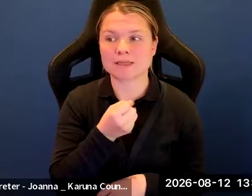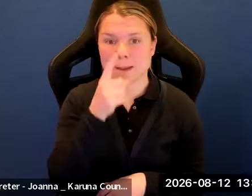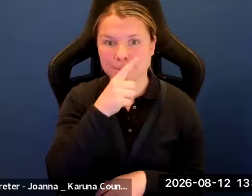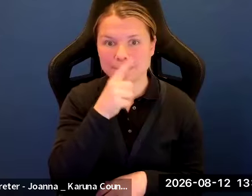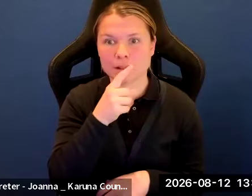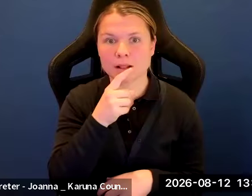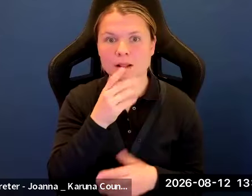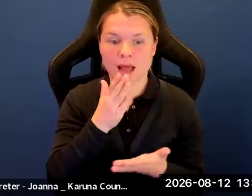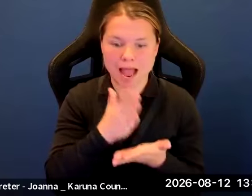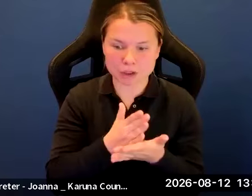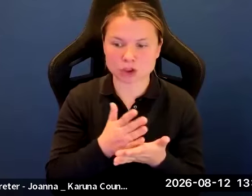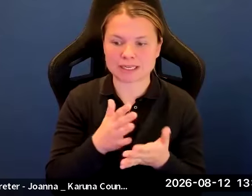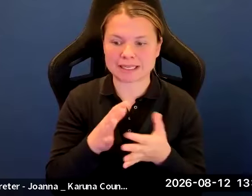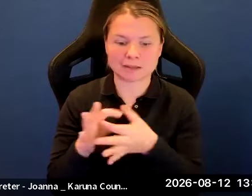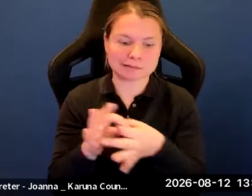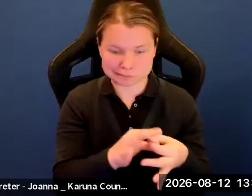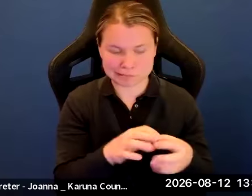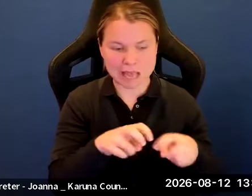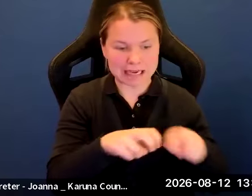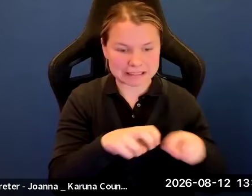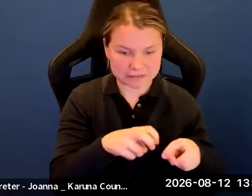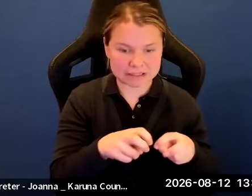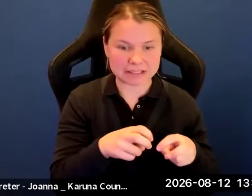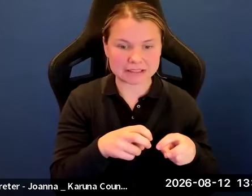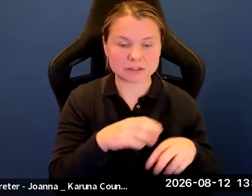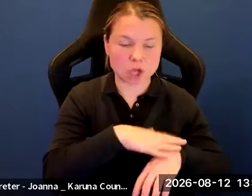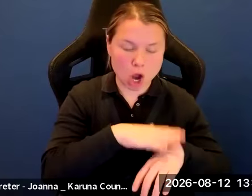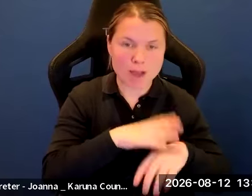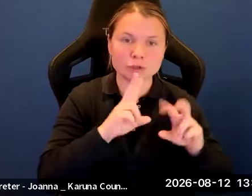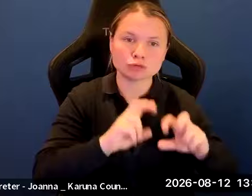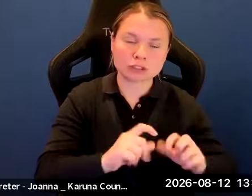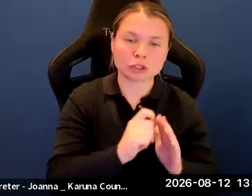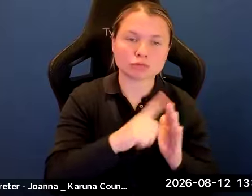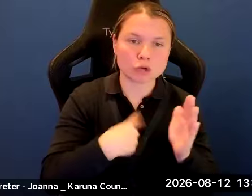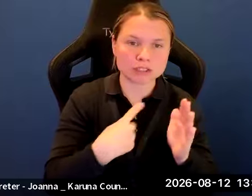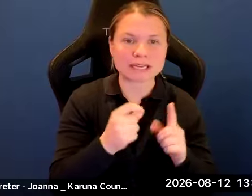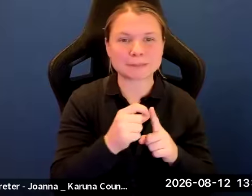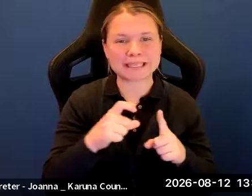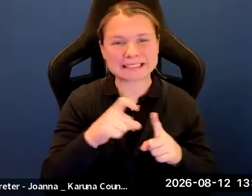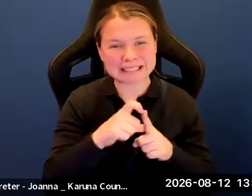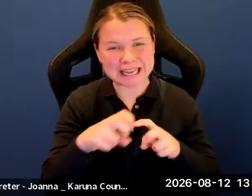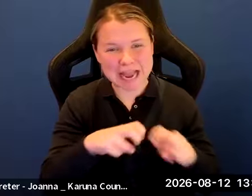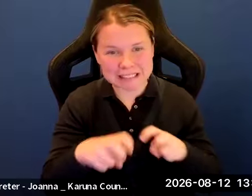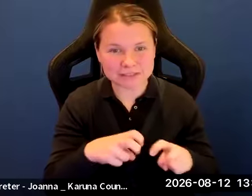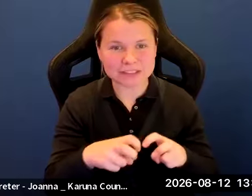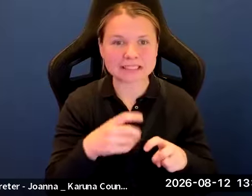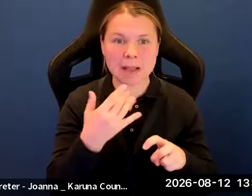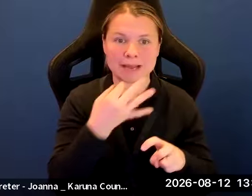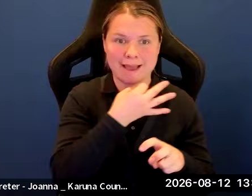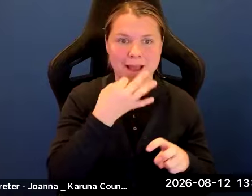Is there any requirement pertaining to the amount of time people are expected to spend on activities related to